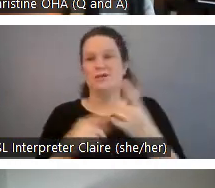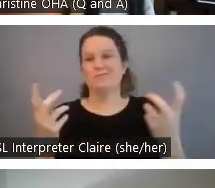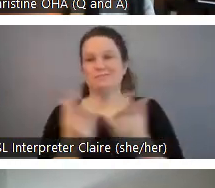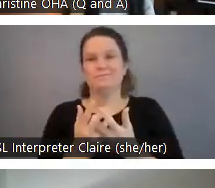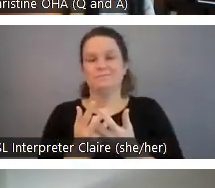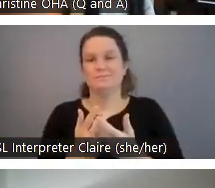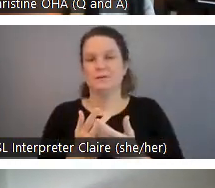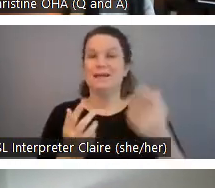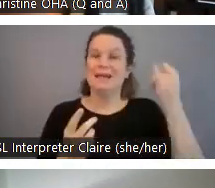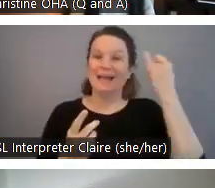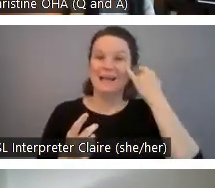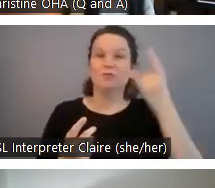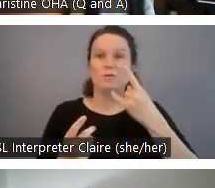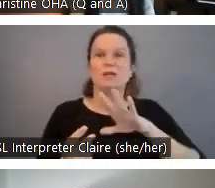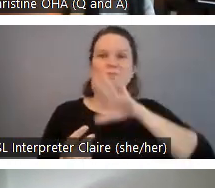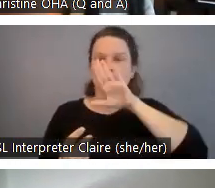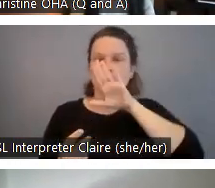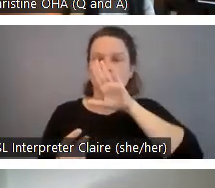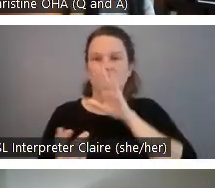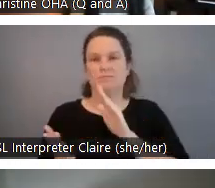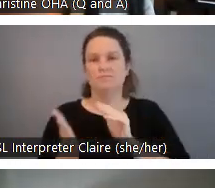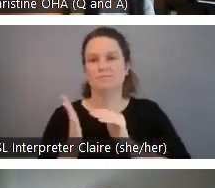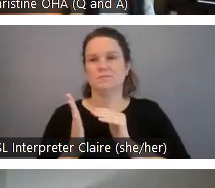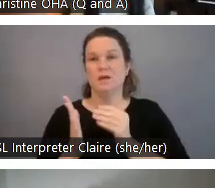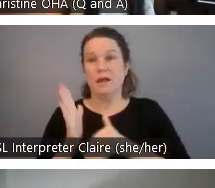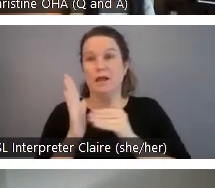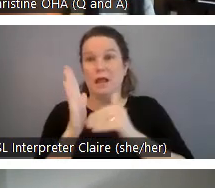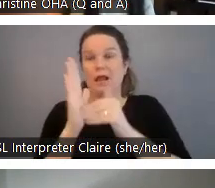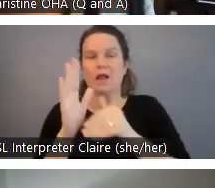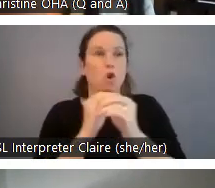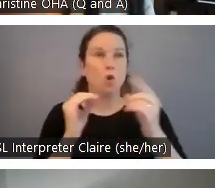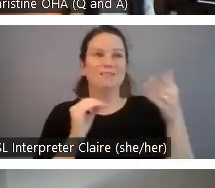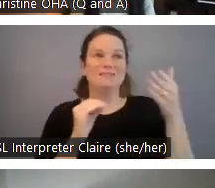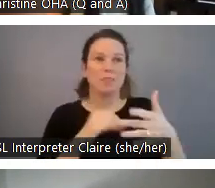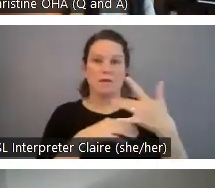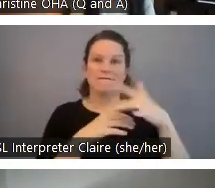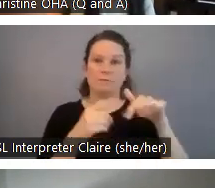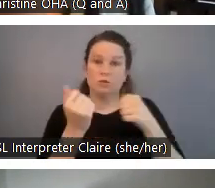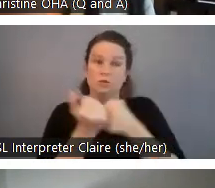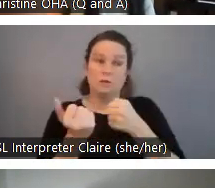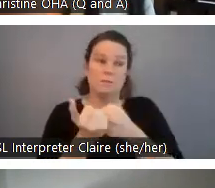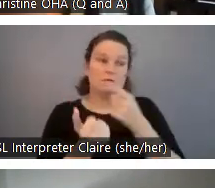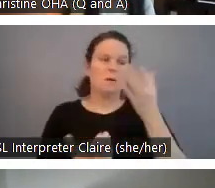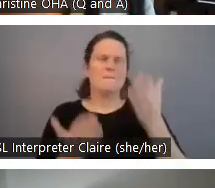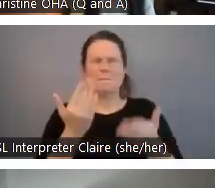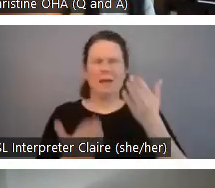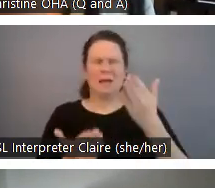really hitting yourself against the brick wall often and nobody is there to support you, it may mean that your